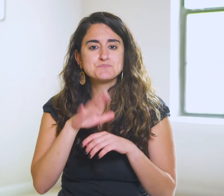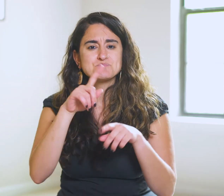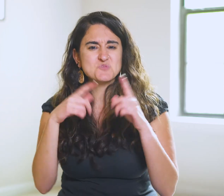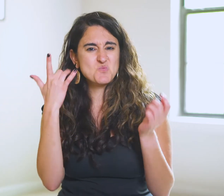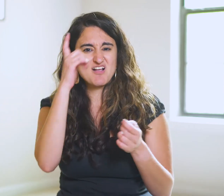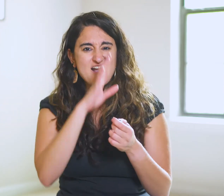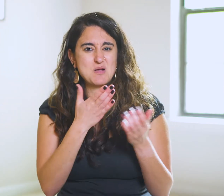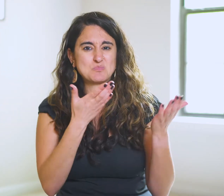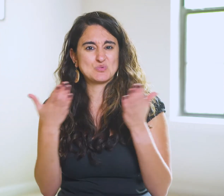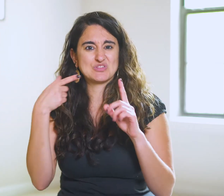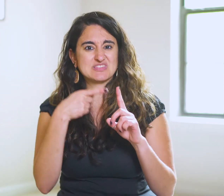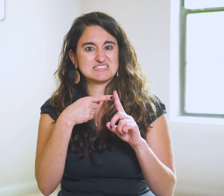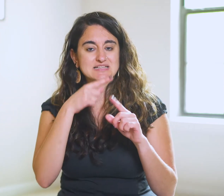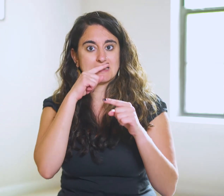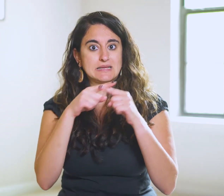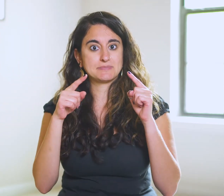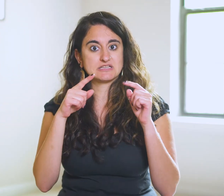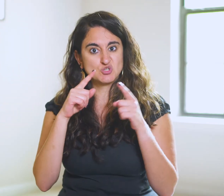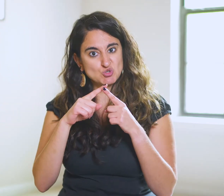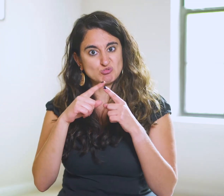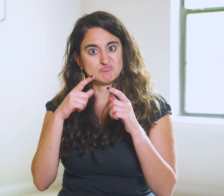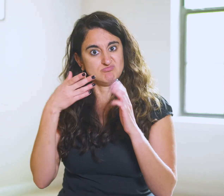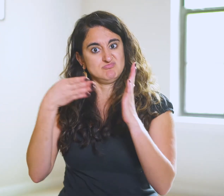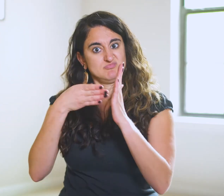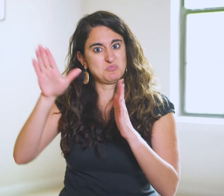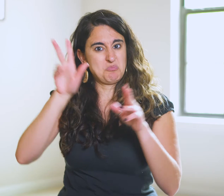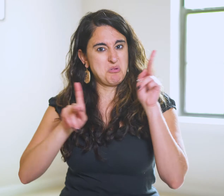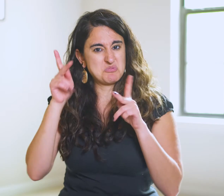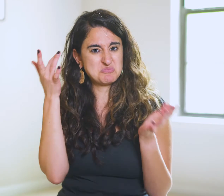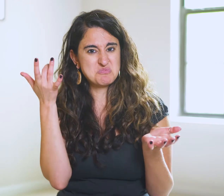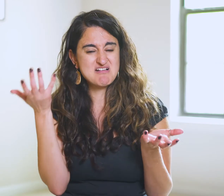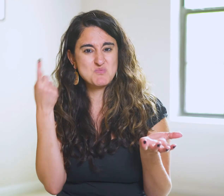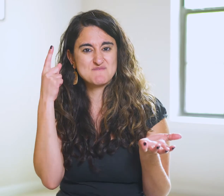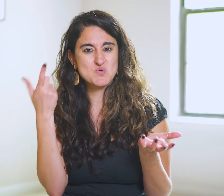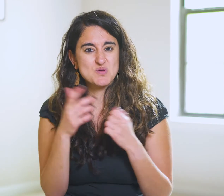But why is God bringing this enemy against His people?